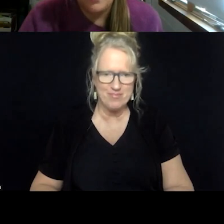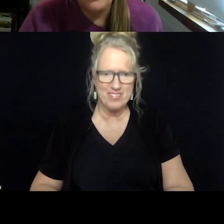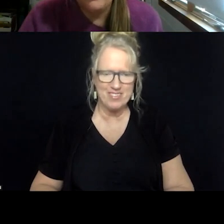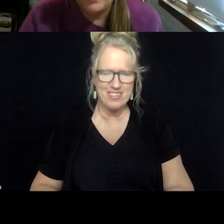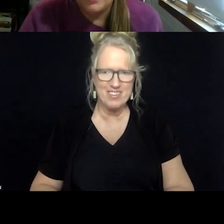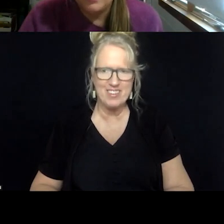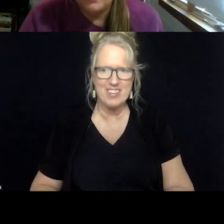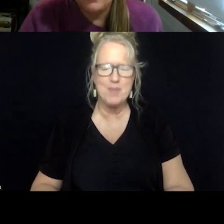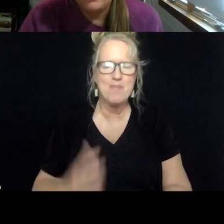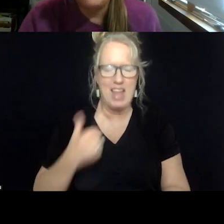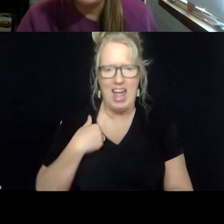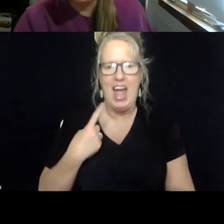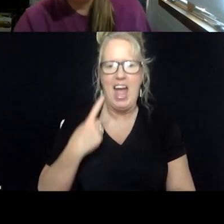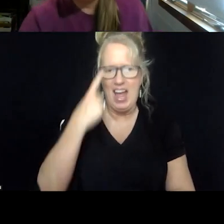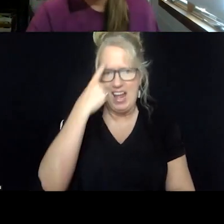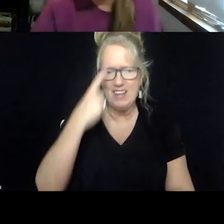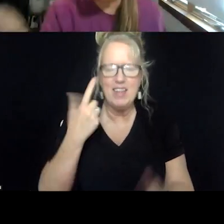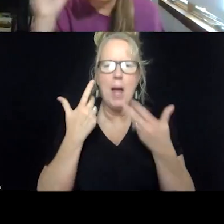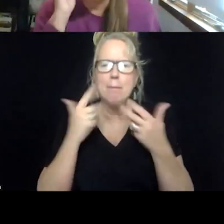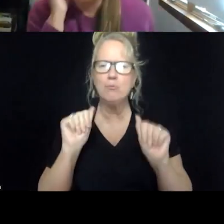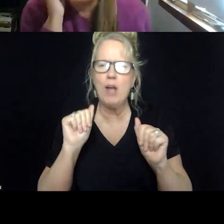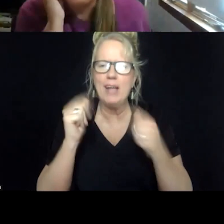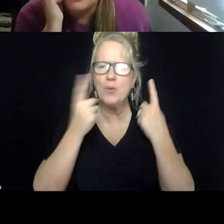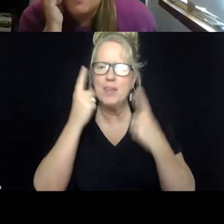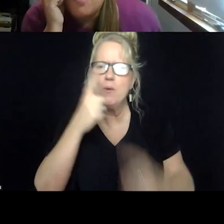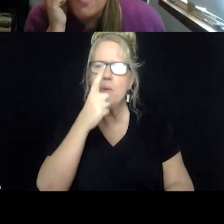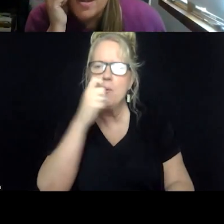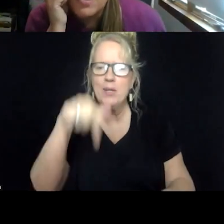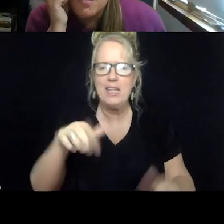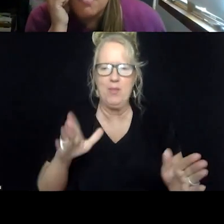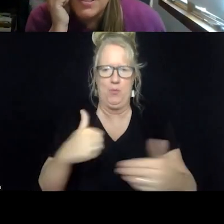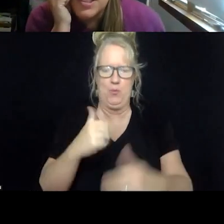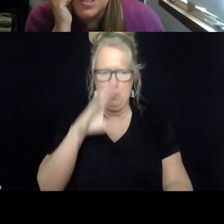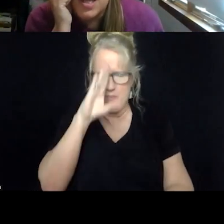I THINK -- I'M TRYING TO THINK WHAT I HAVE IN THE ROOM THAT I KNOW WHO IS ALWAYS LOOKING